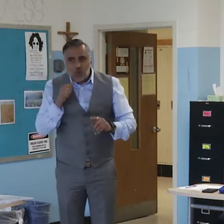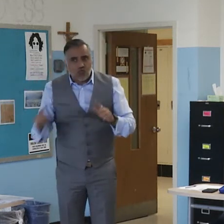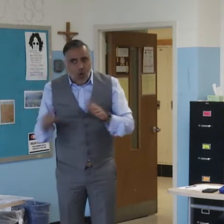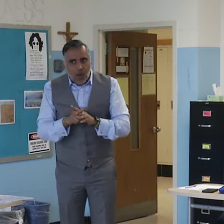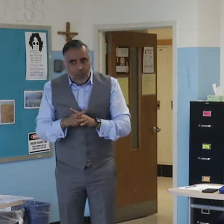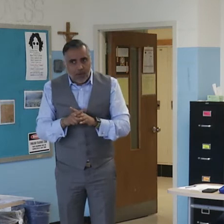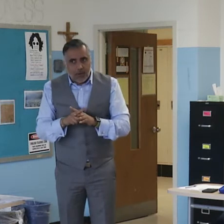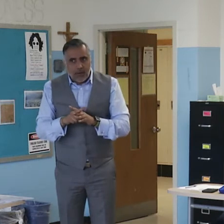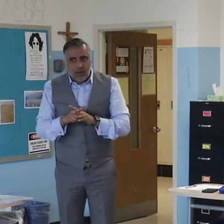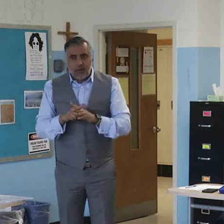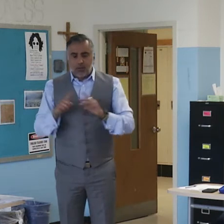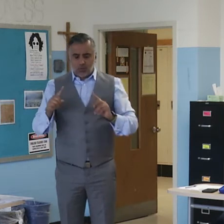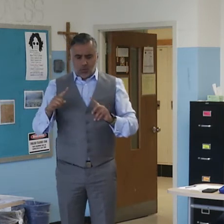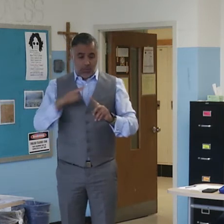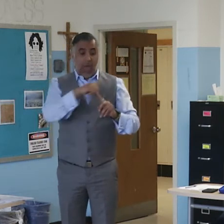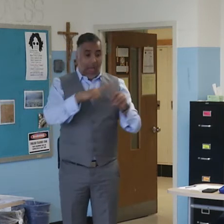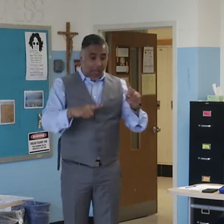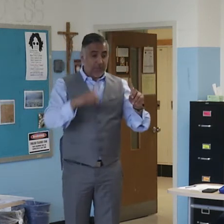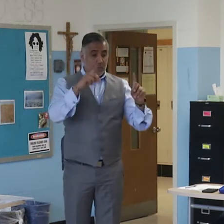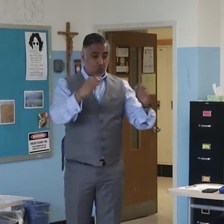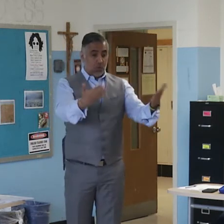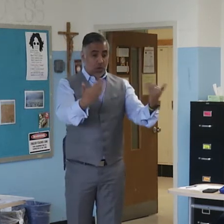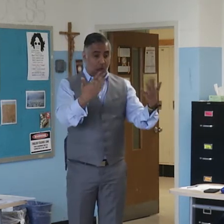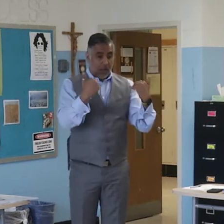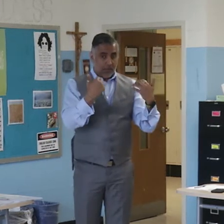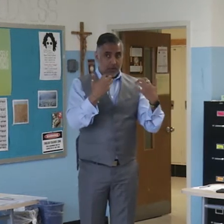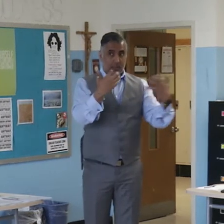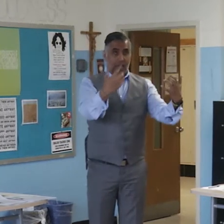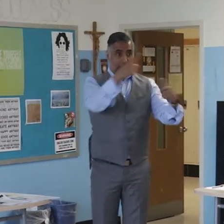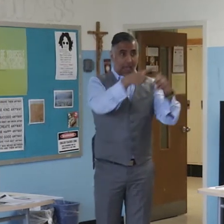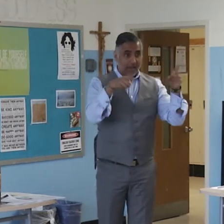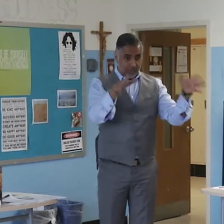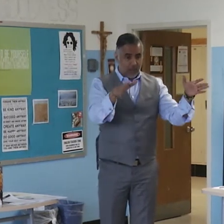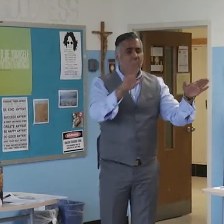But so the half that show up, when we get down and say do you come to Sunday Mass